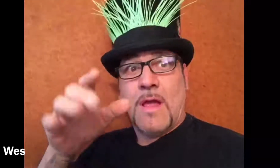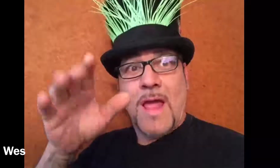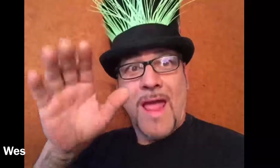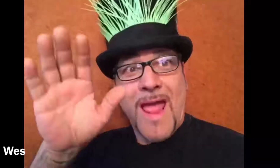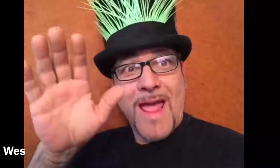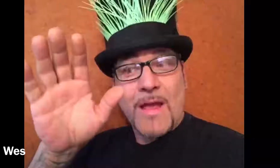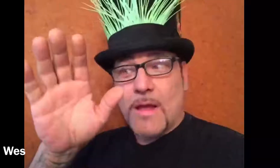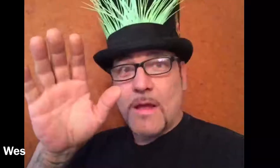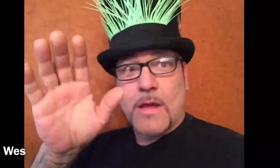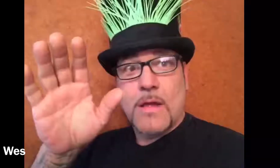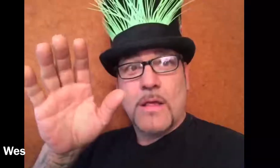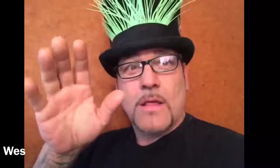Hi!